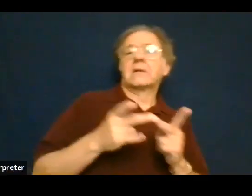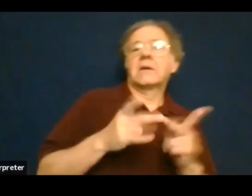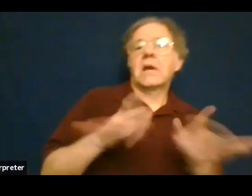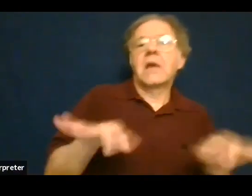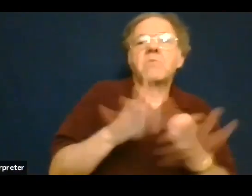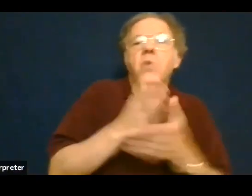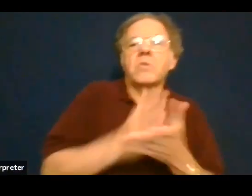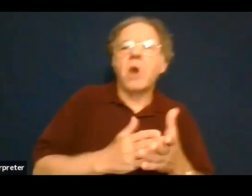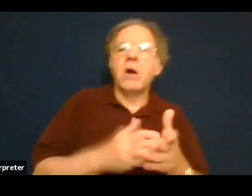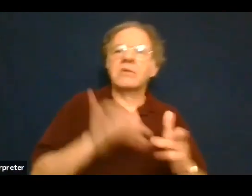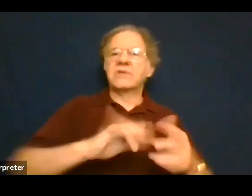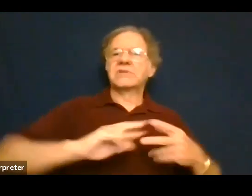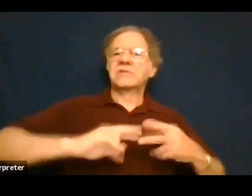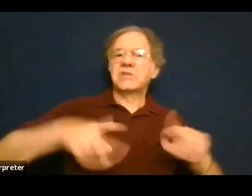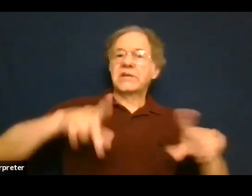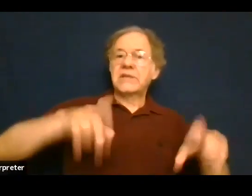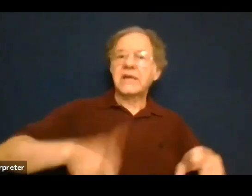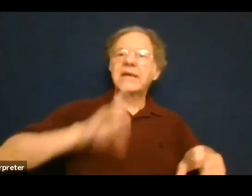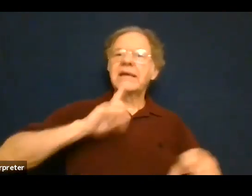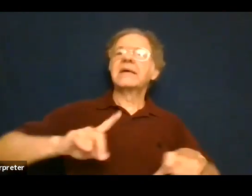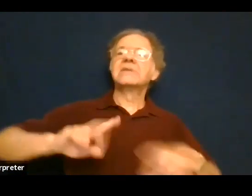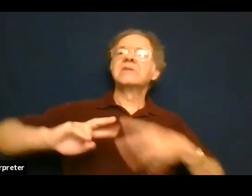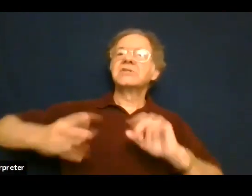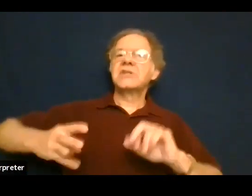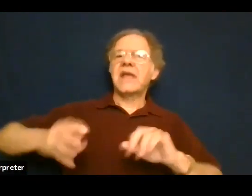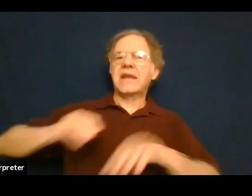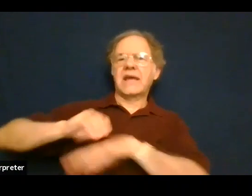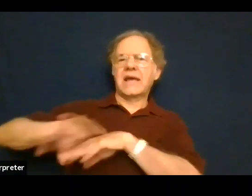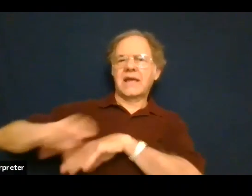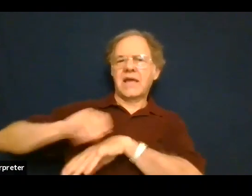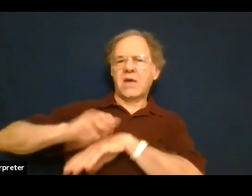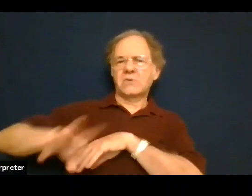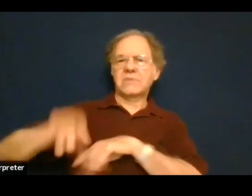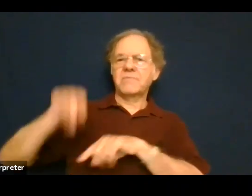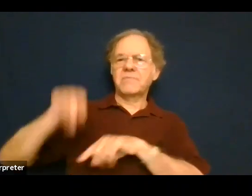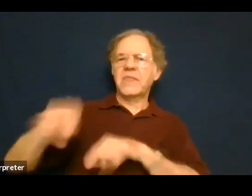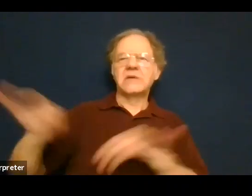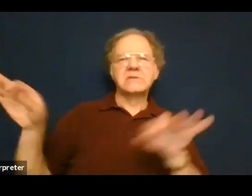is genetic counseling. And we think this is as important as being tested.